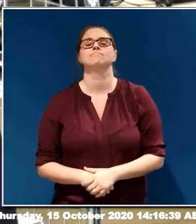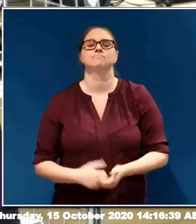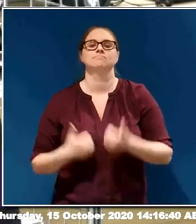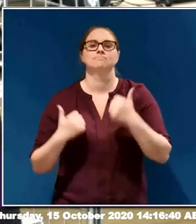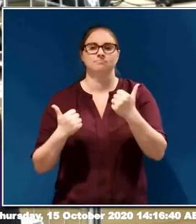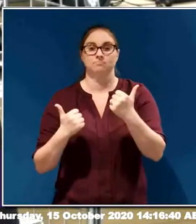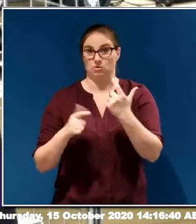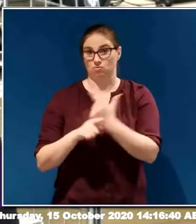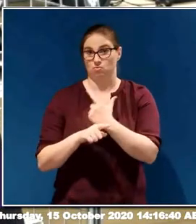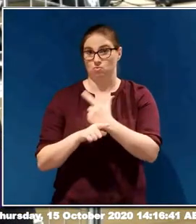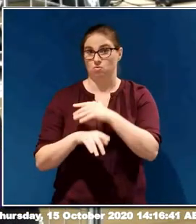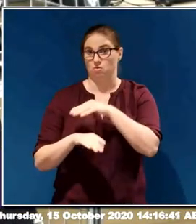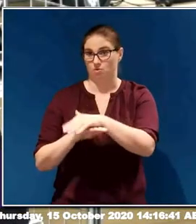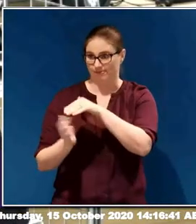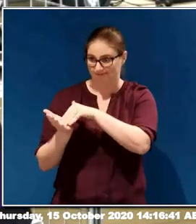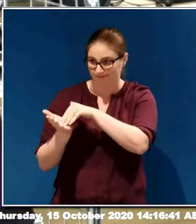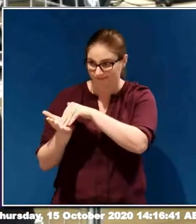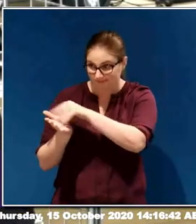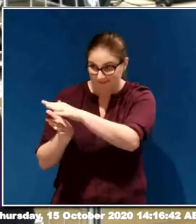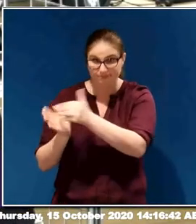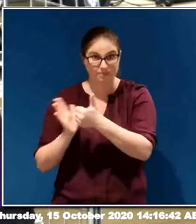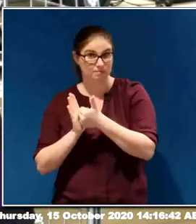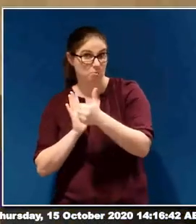What was your involvement in that process?